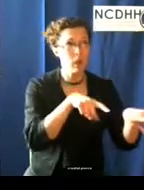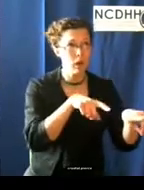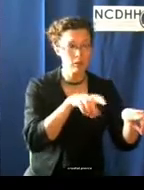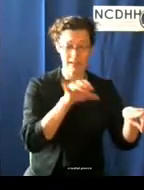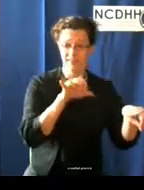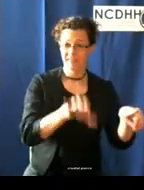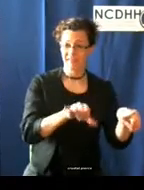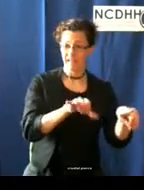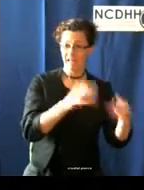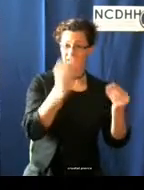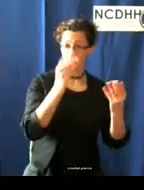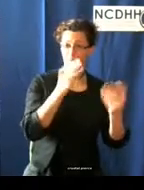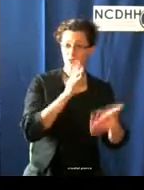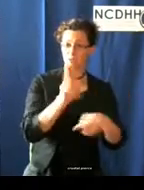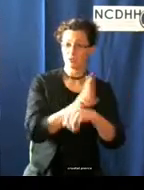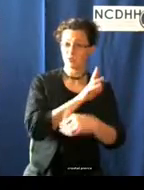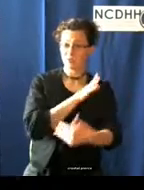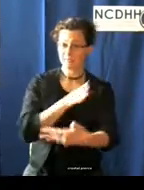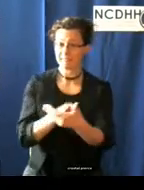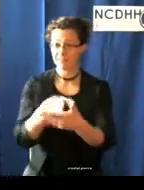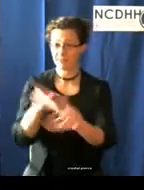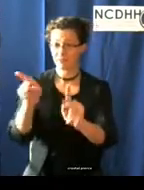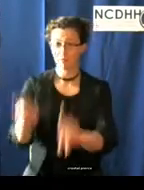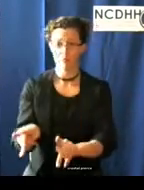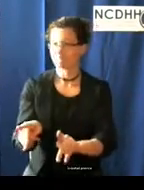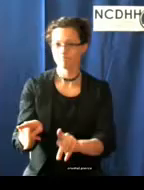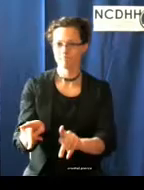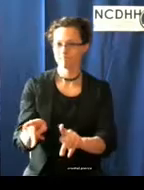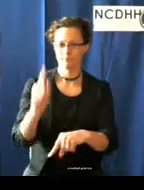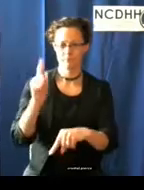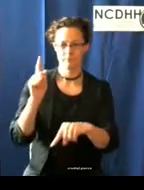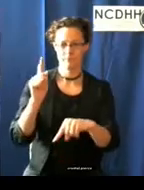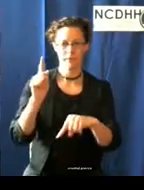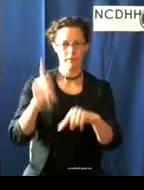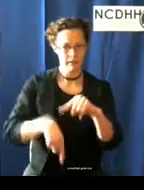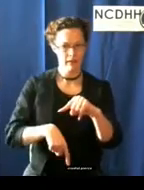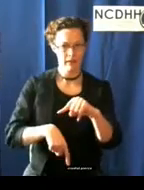DEAF OR HARD OF HEARING INDIVIDUAL IN A CRIMINAL PROCEEDING